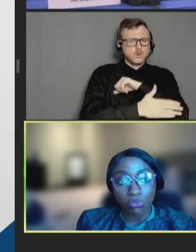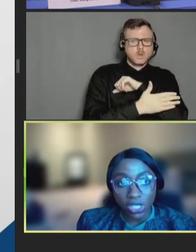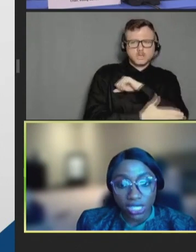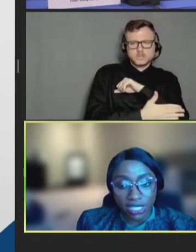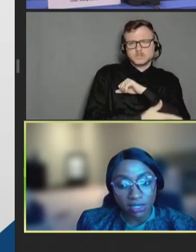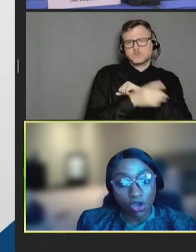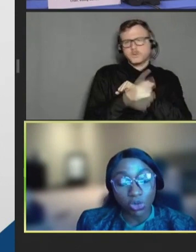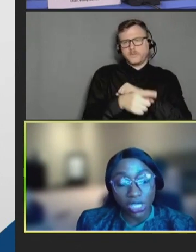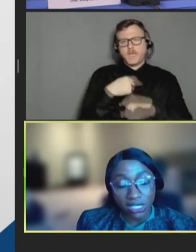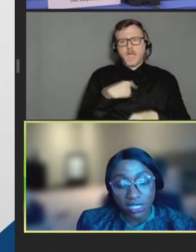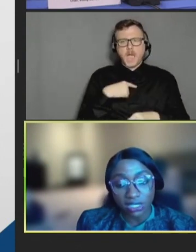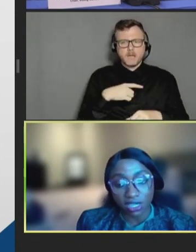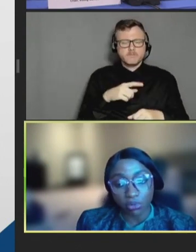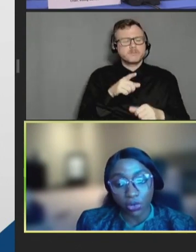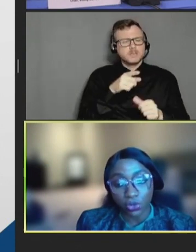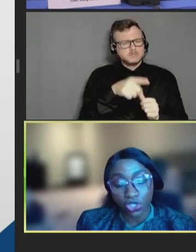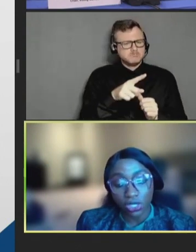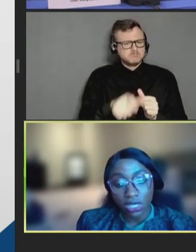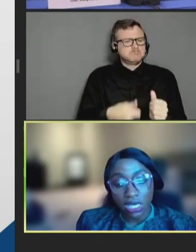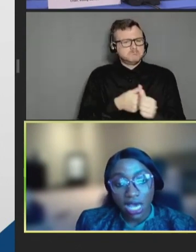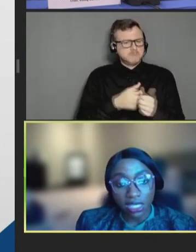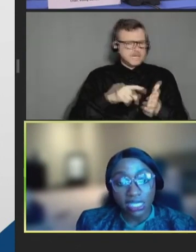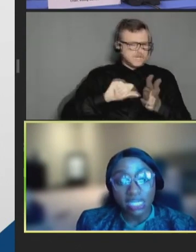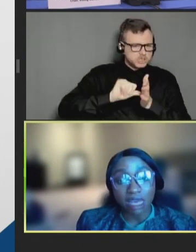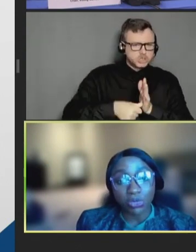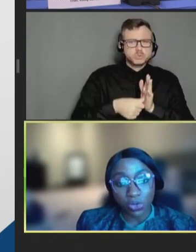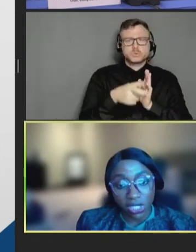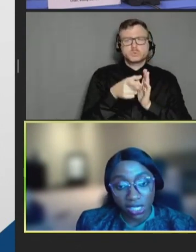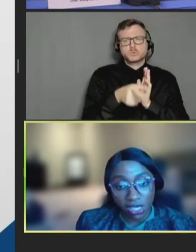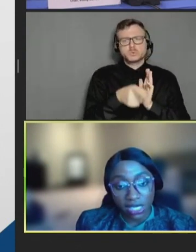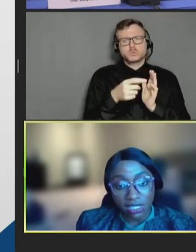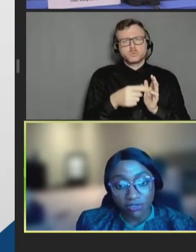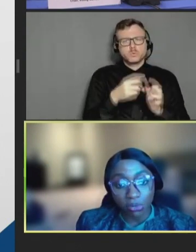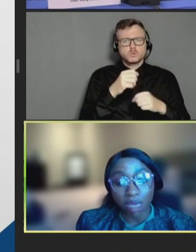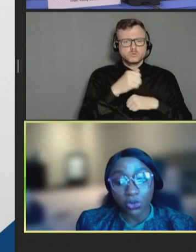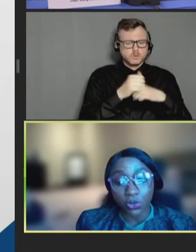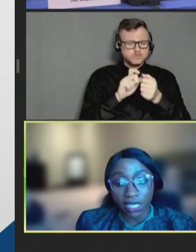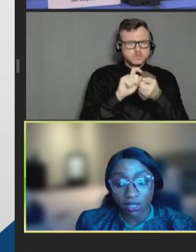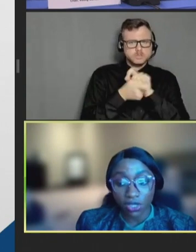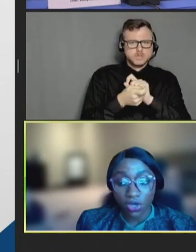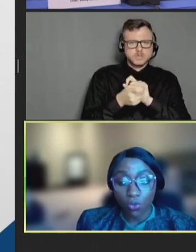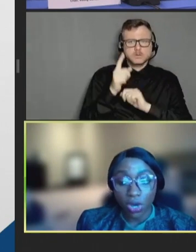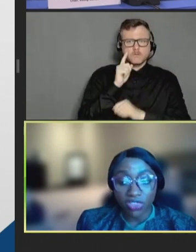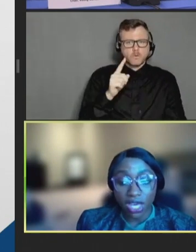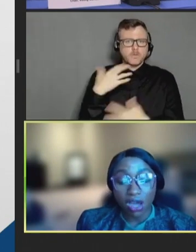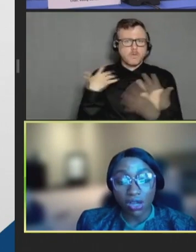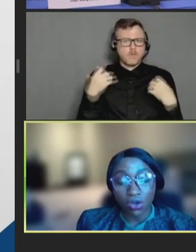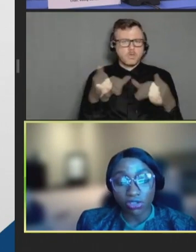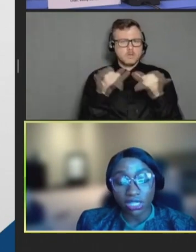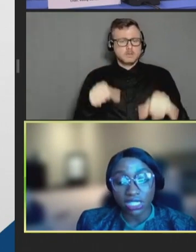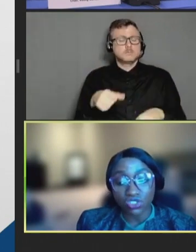community-centered approach. And an example here is from Cambodia, where they are currently